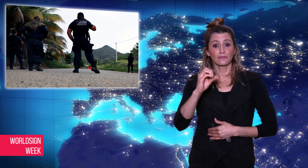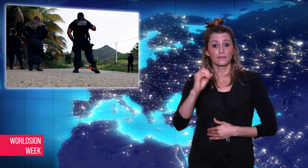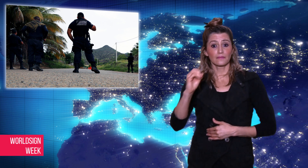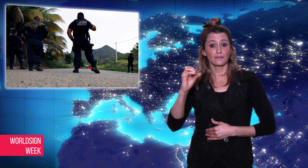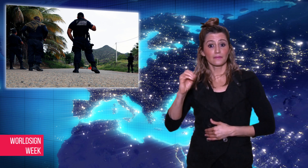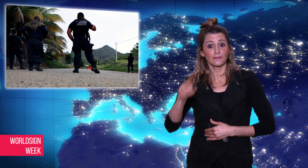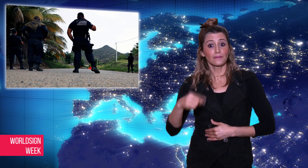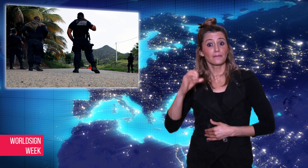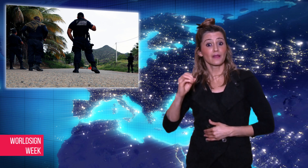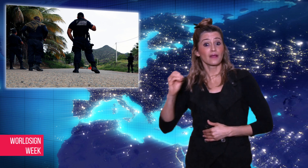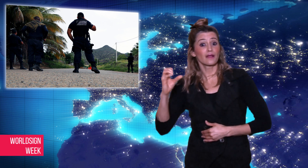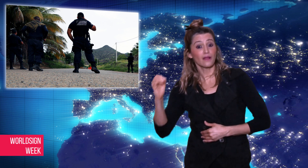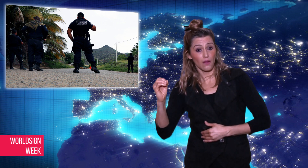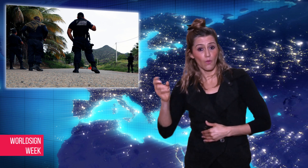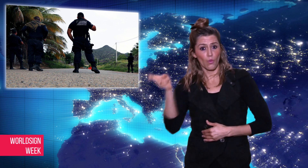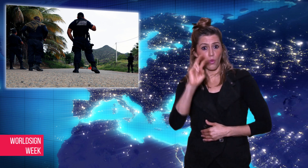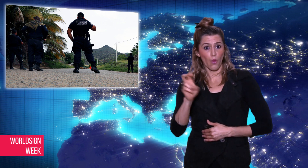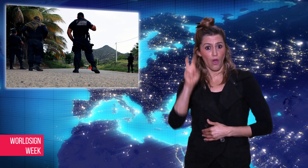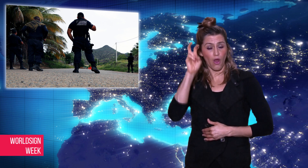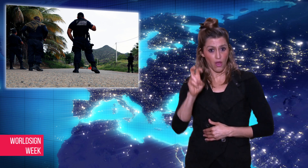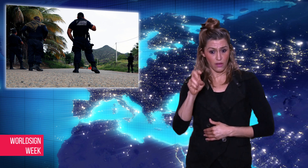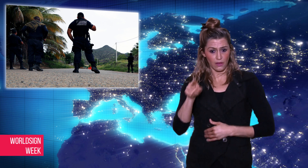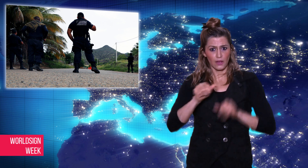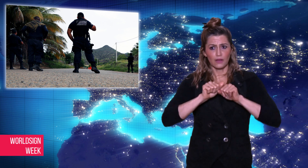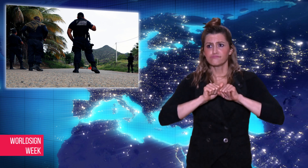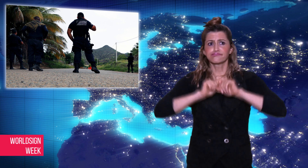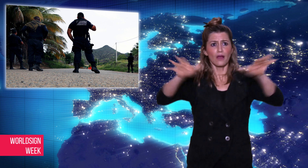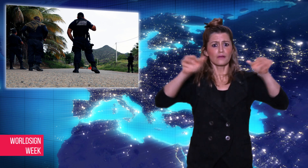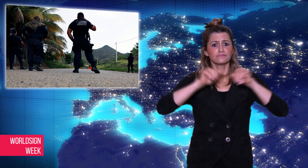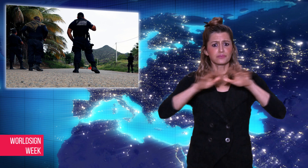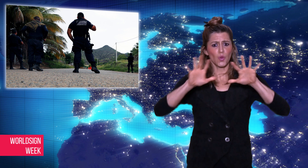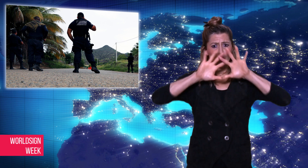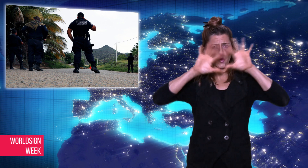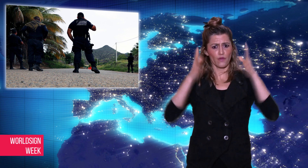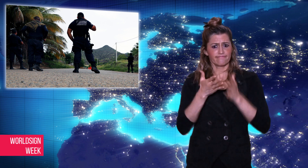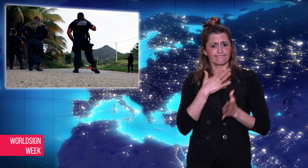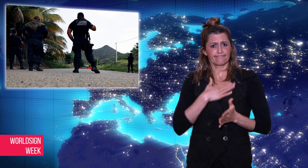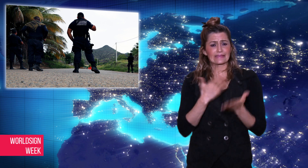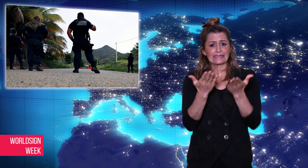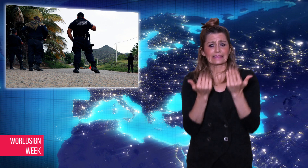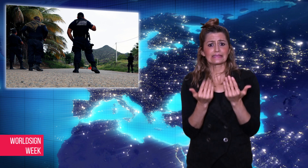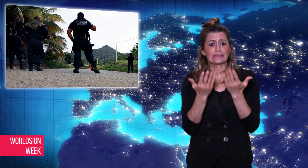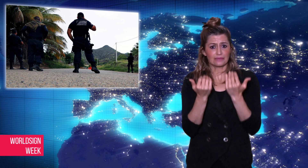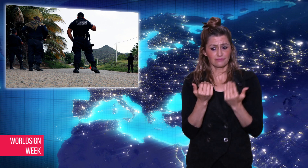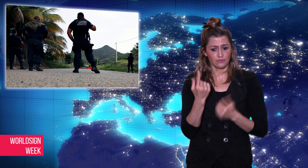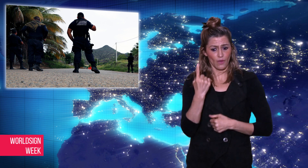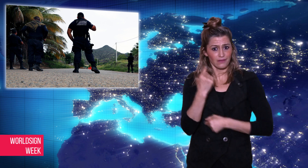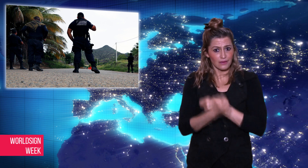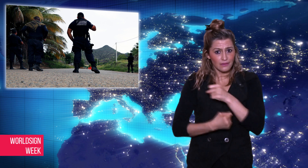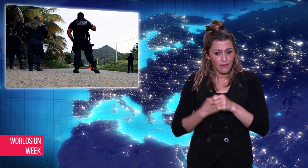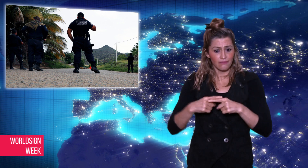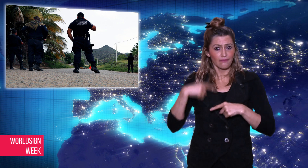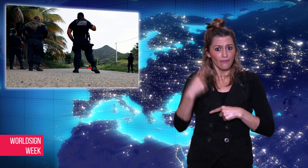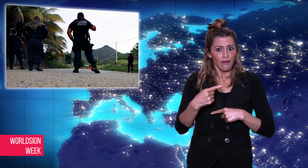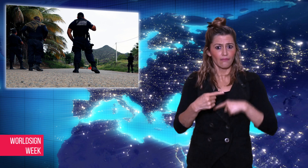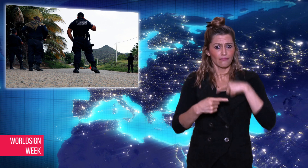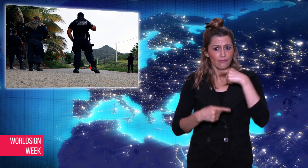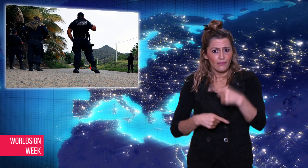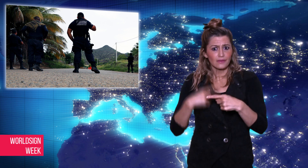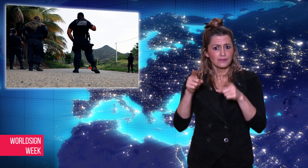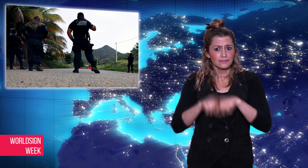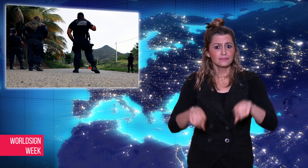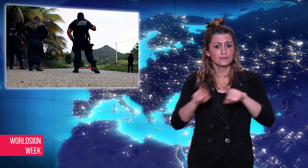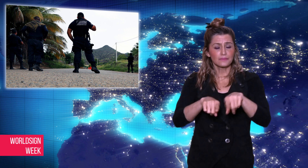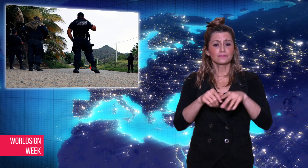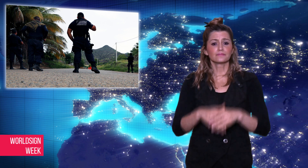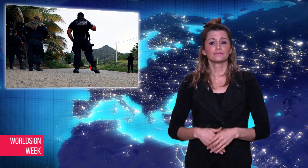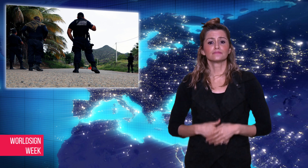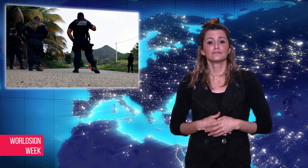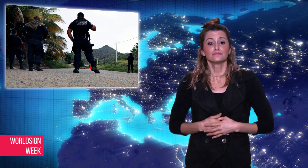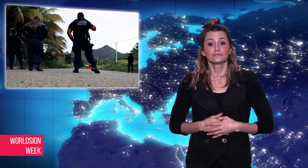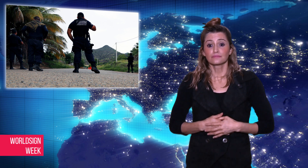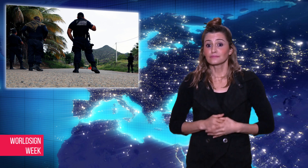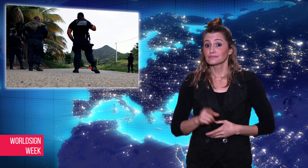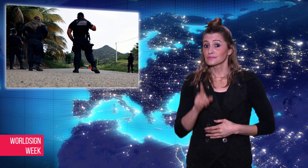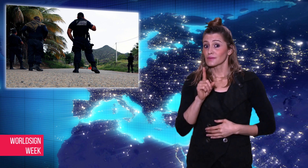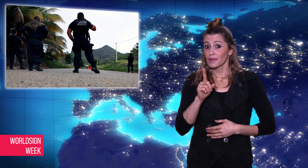attracting criminals who are targeting them with